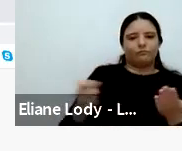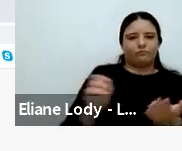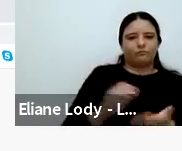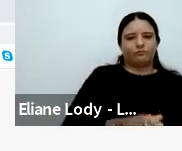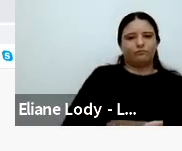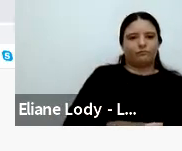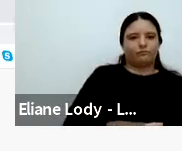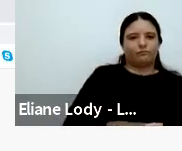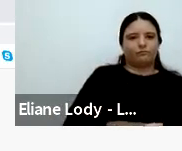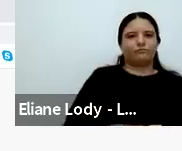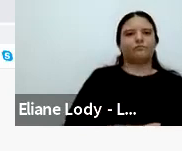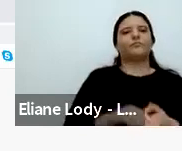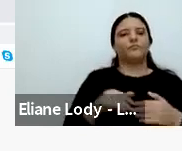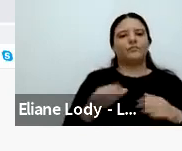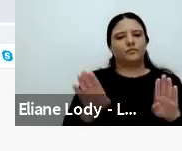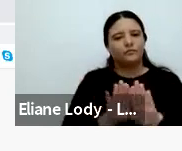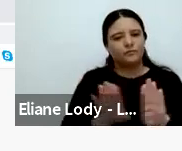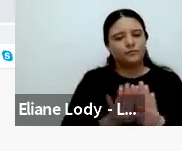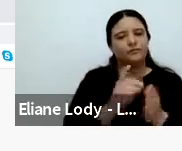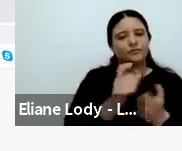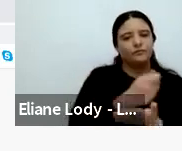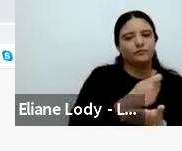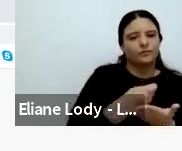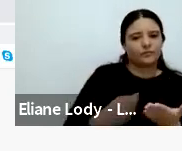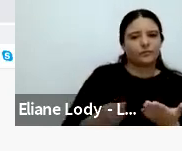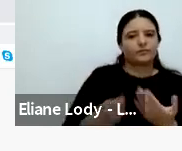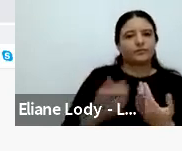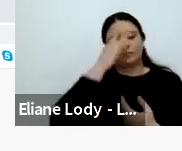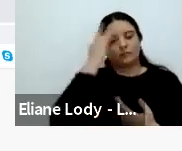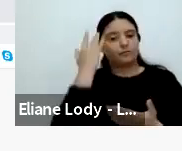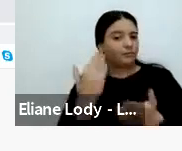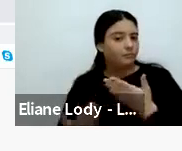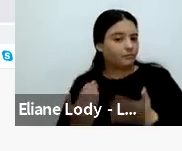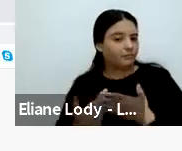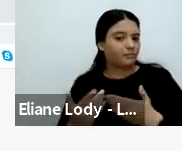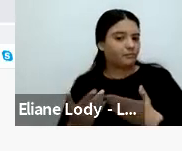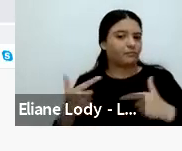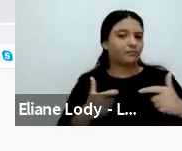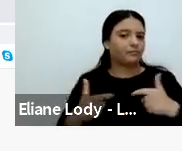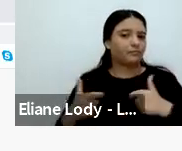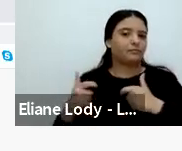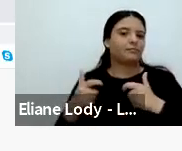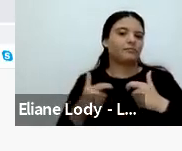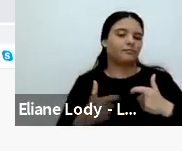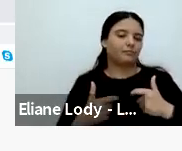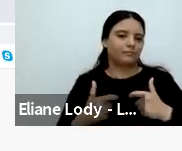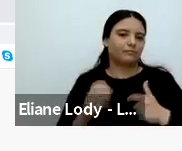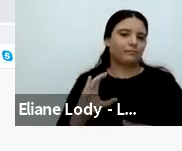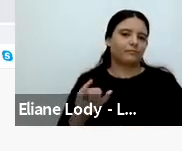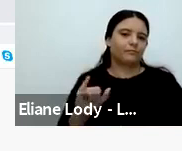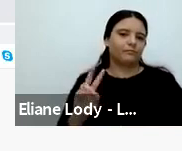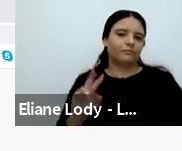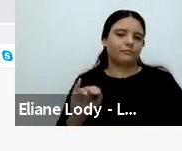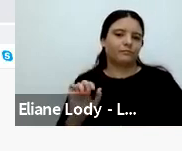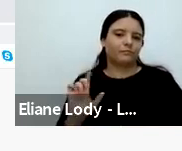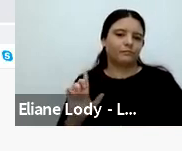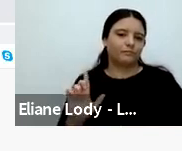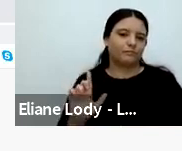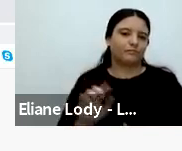Amazingly enough by the loop. losers. The losers of losers. The losers of the Civil War got to write the history and they were very aggressive with it.